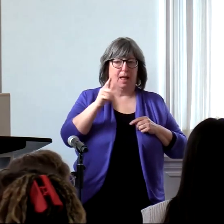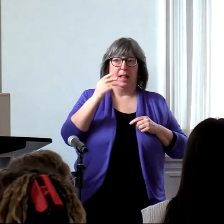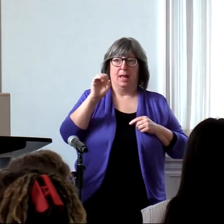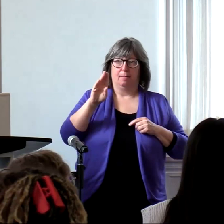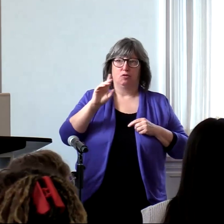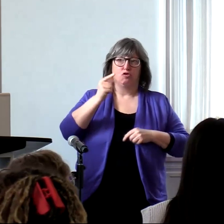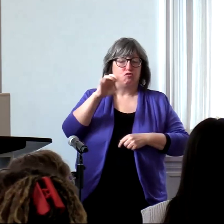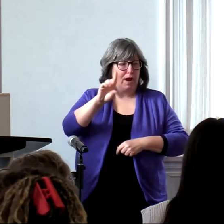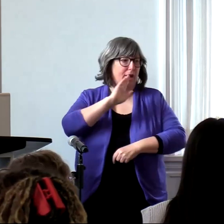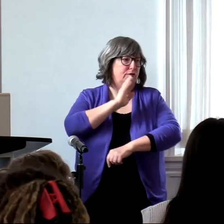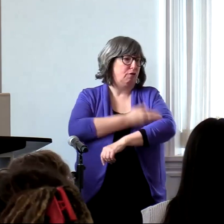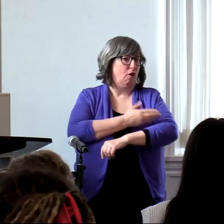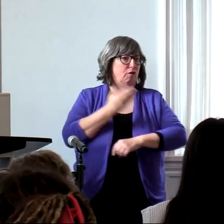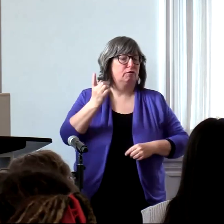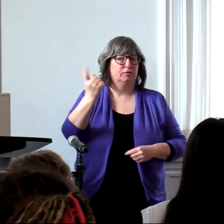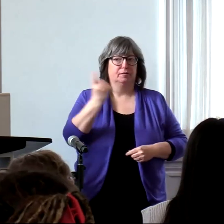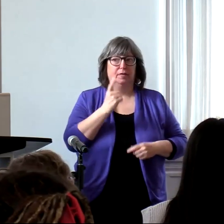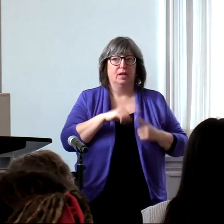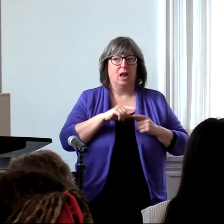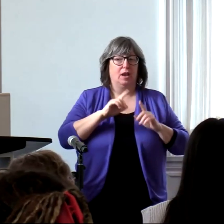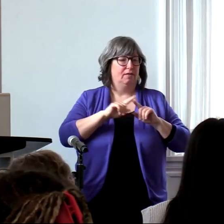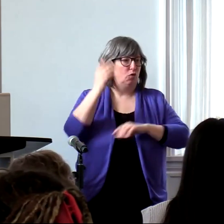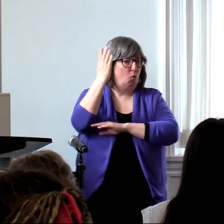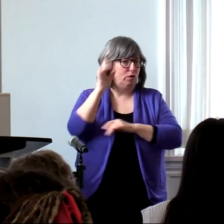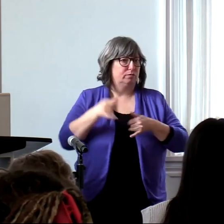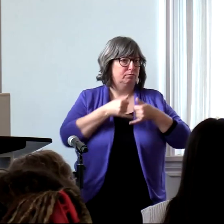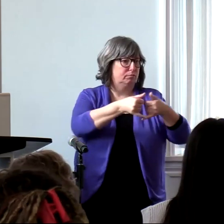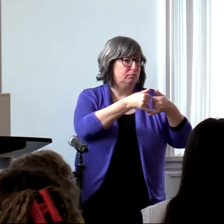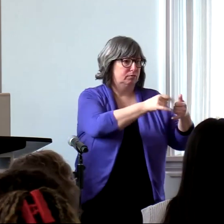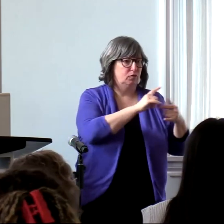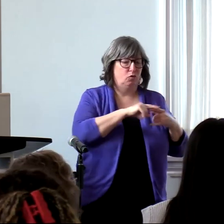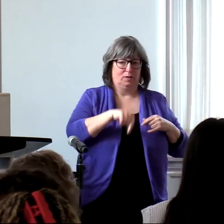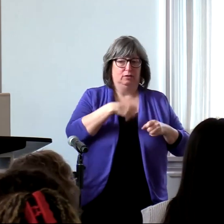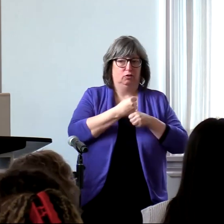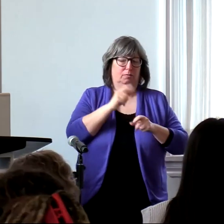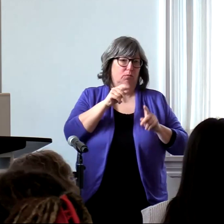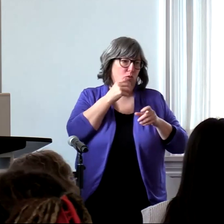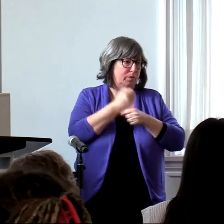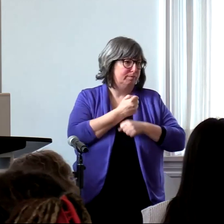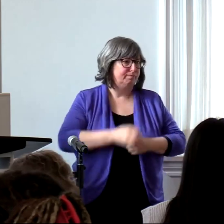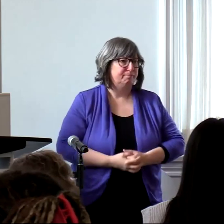to give some information about the awards and present the awards to this year's recipients.